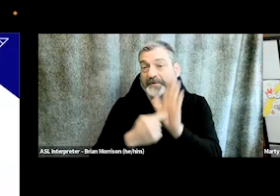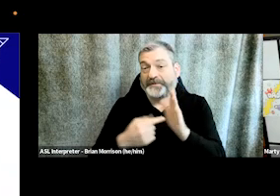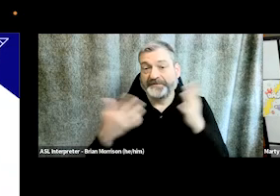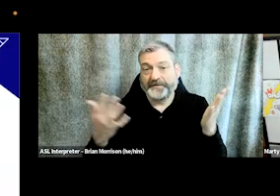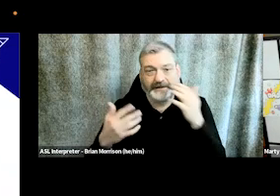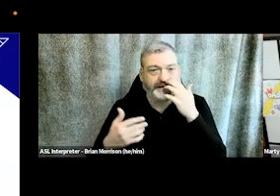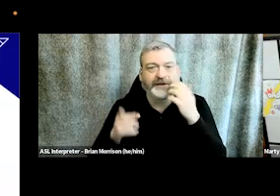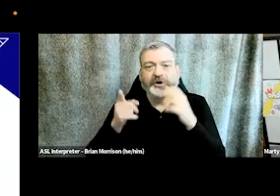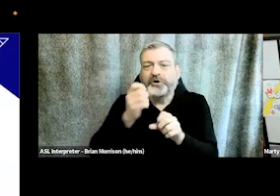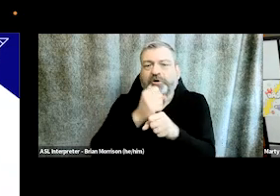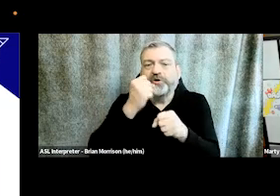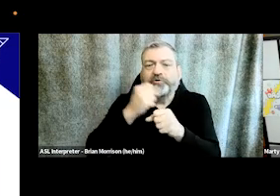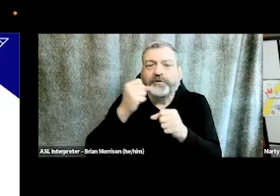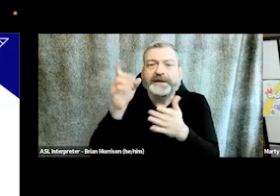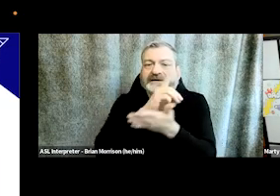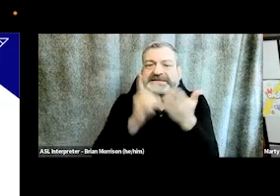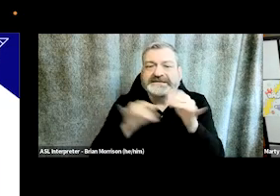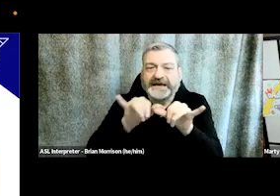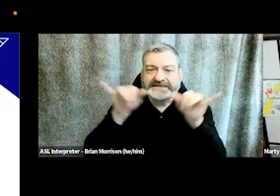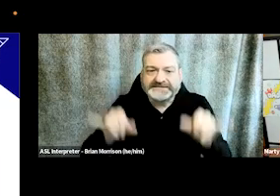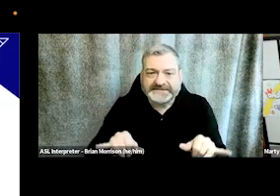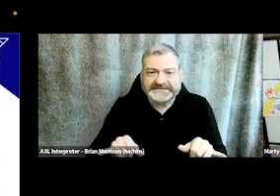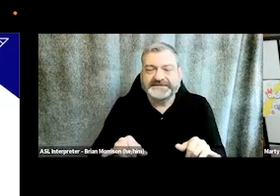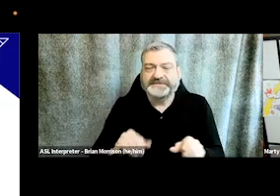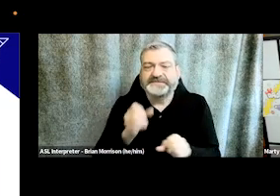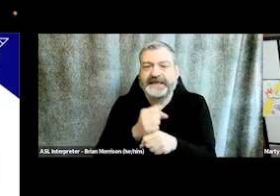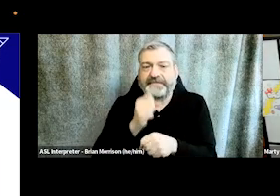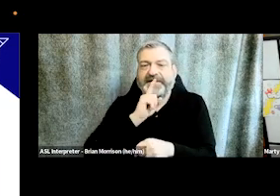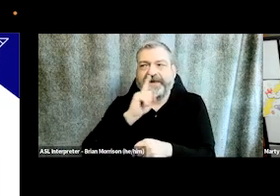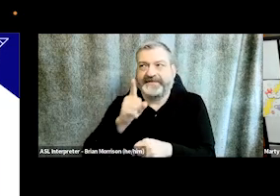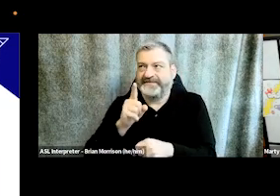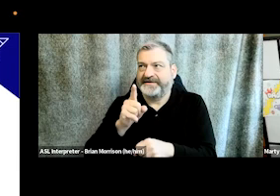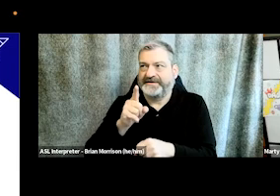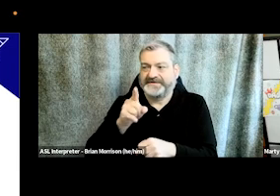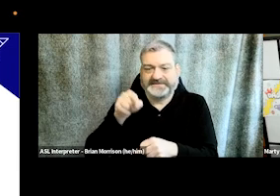systems, creating workflows that can make this a standard operating procedure.